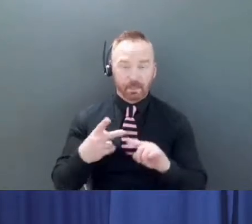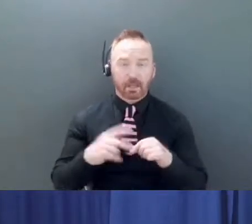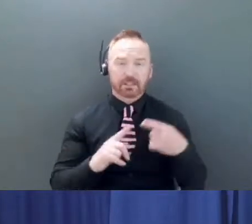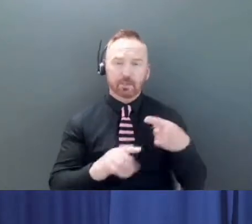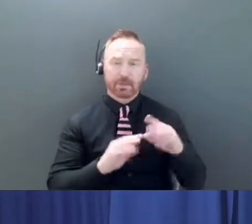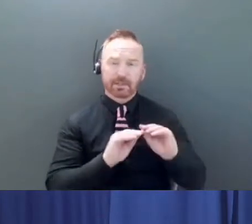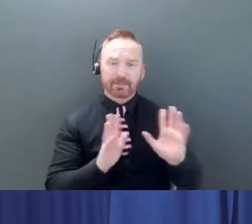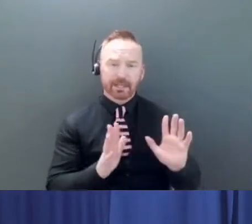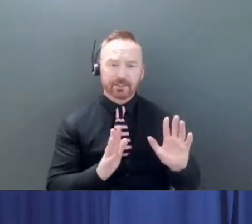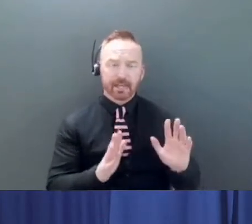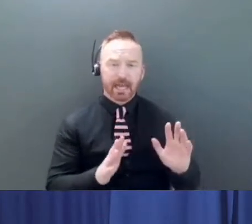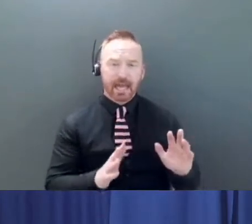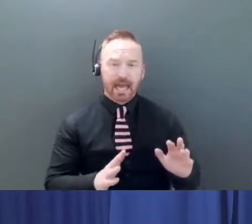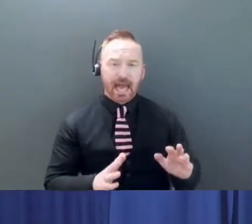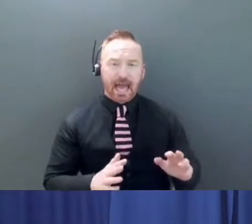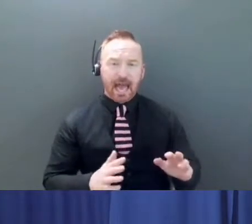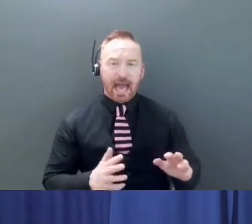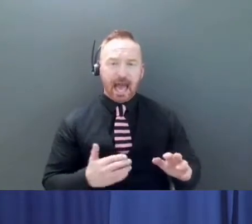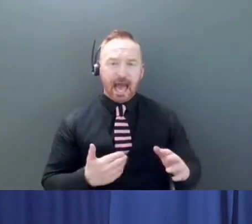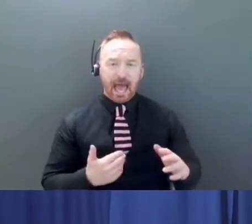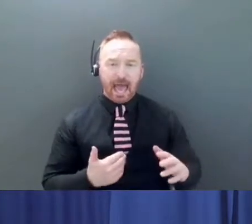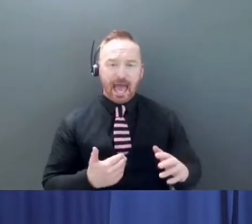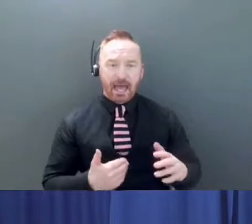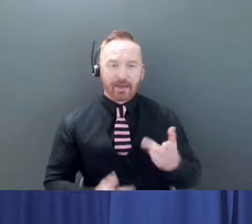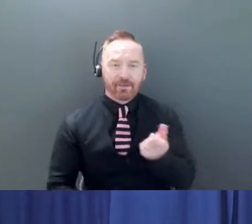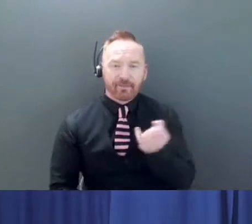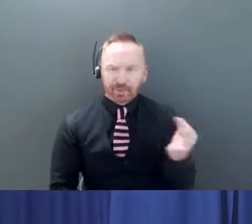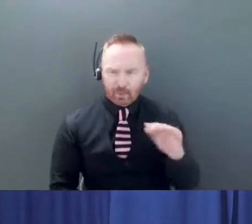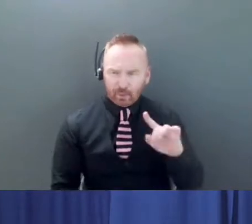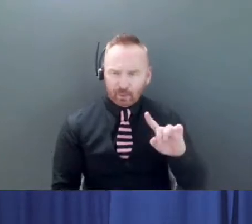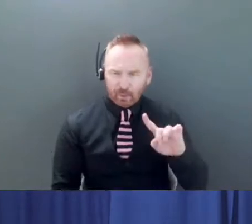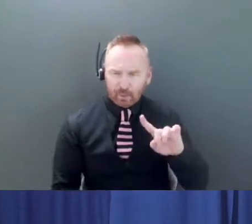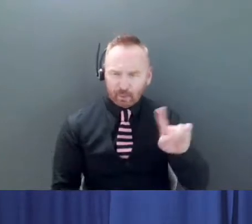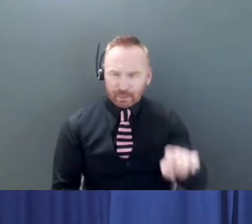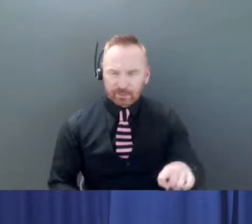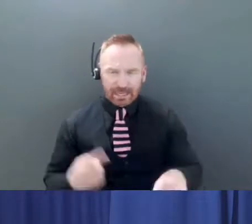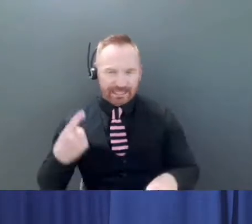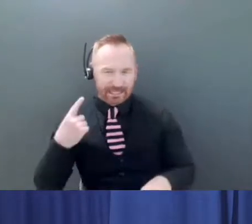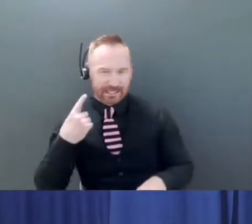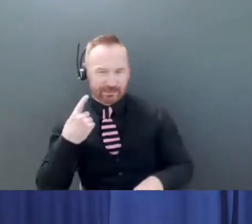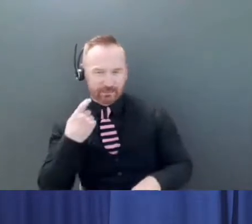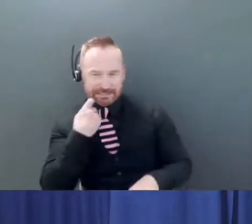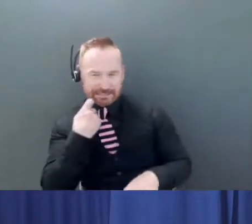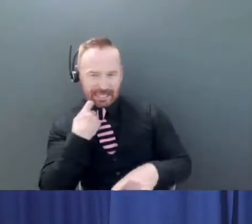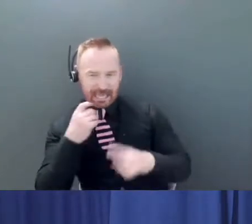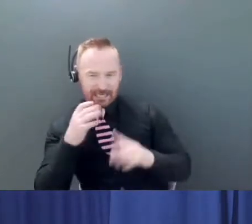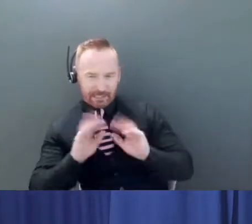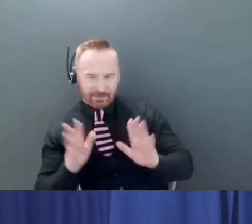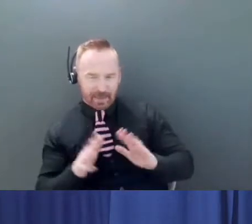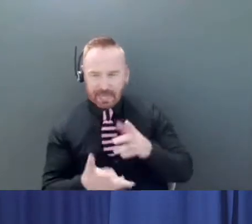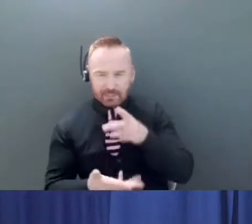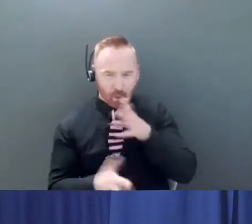I have a couple questions here if you want to. This is another clarification.